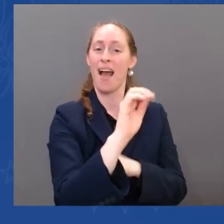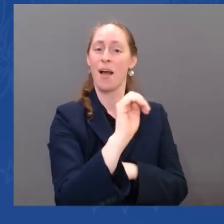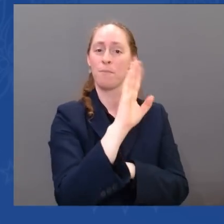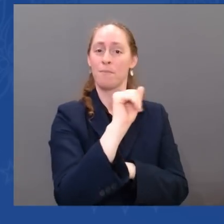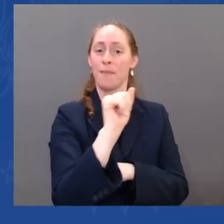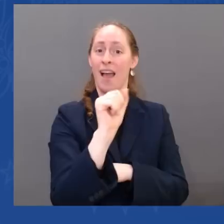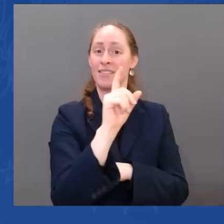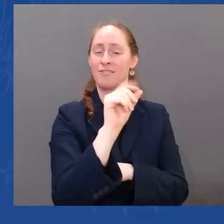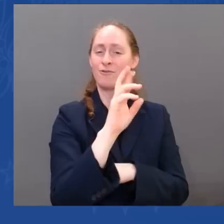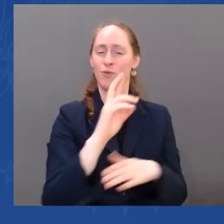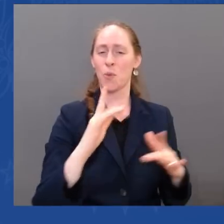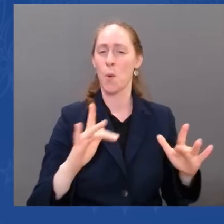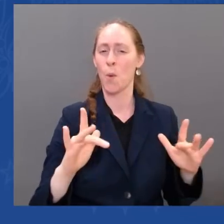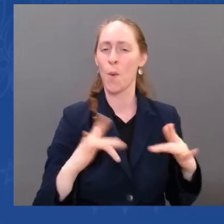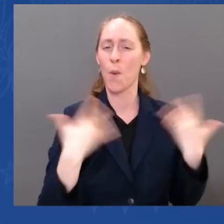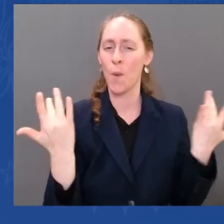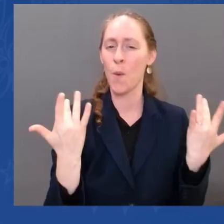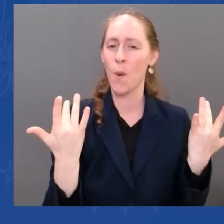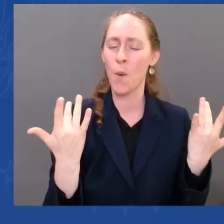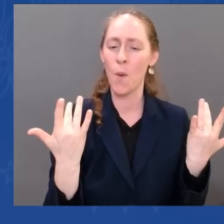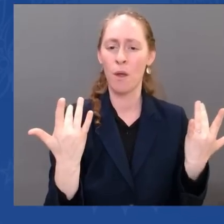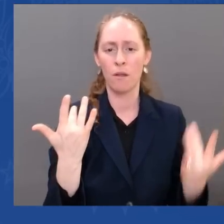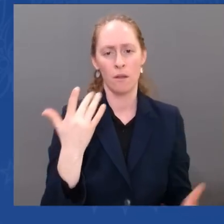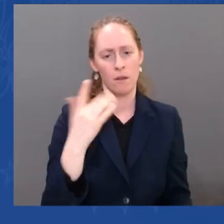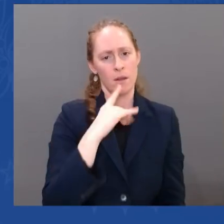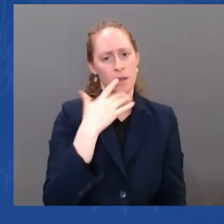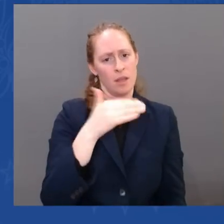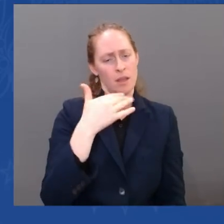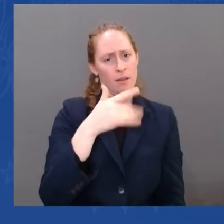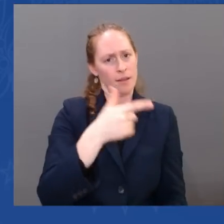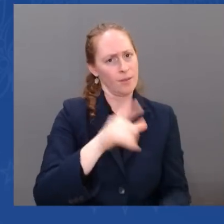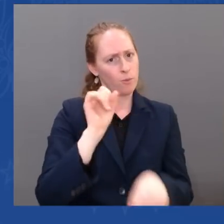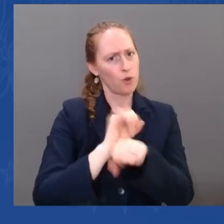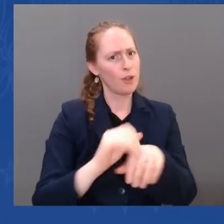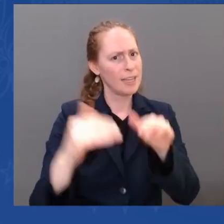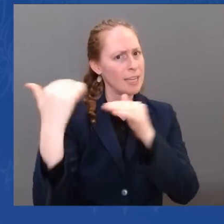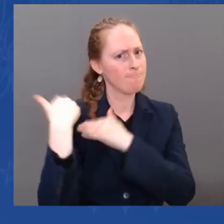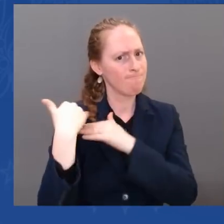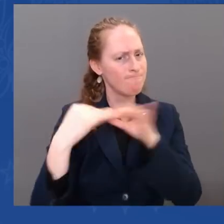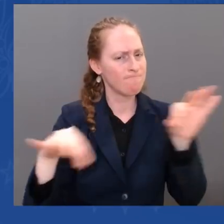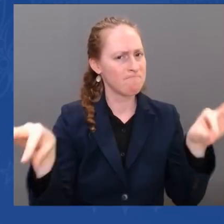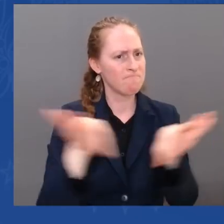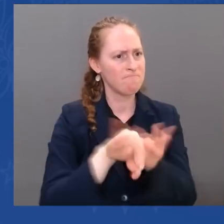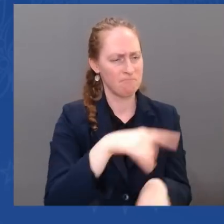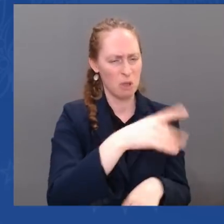And, Prime Minister, I think there is no area as vital for Greece and the United States